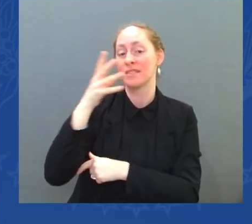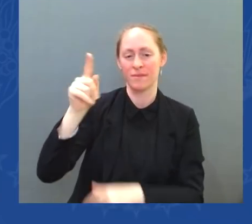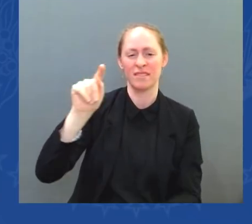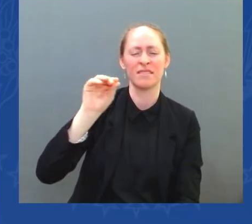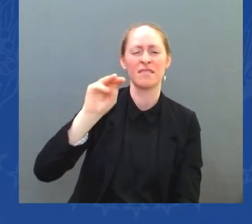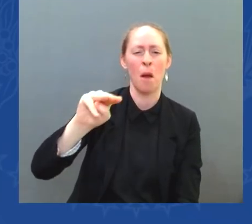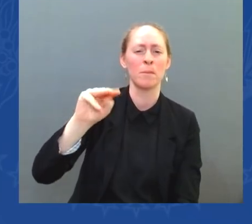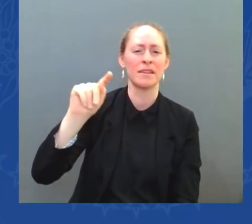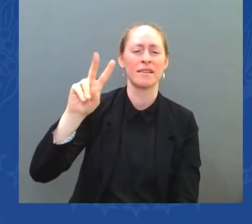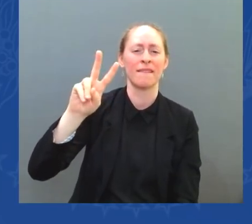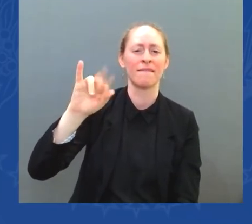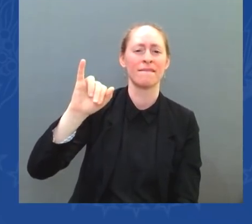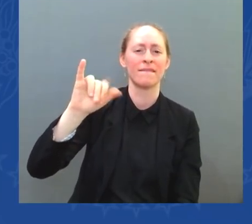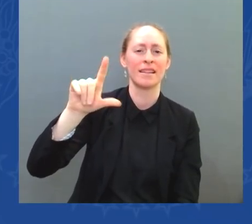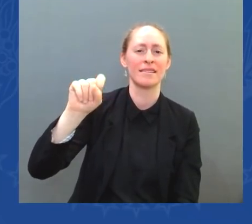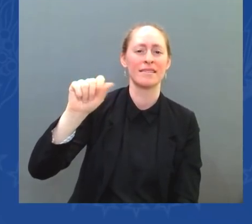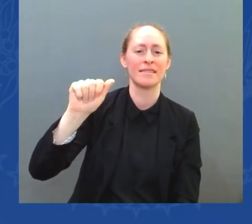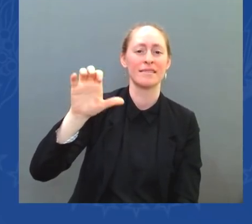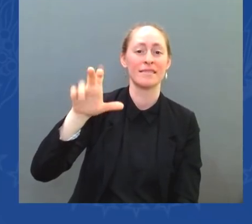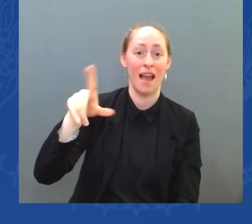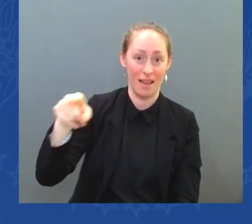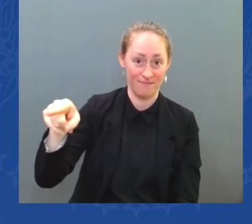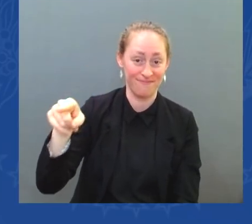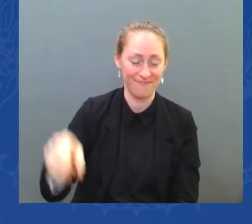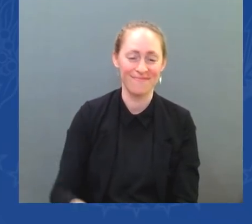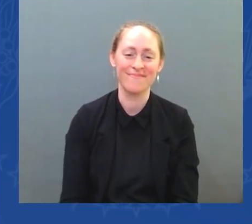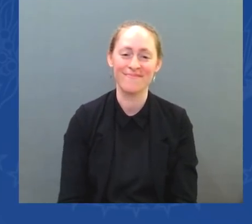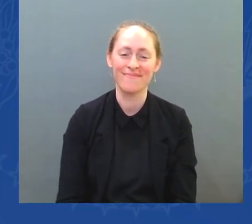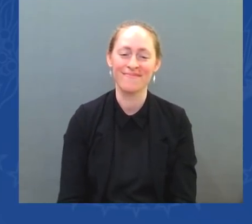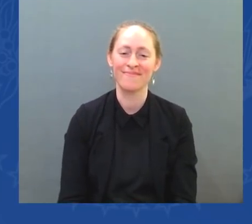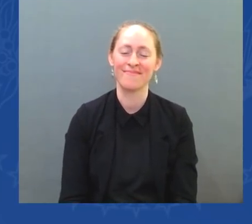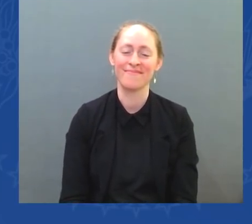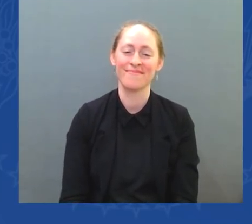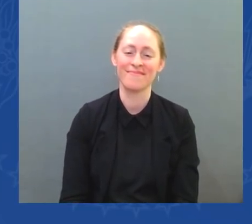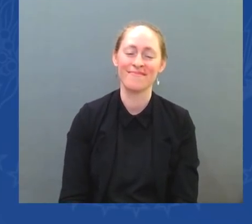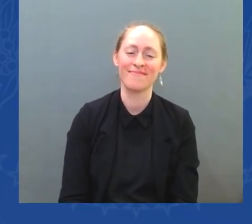He went to a press event in Washington, and like two thirds of the people who went, I think they got COVID.